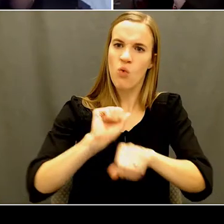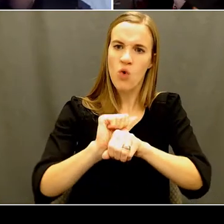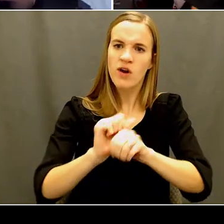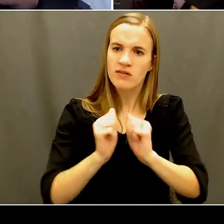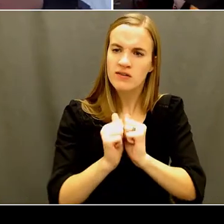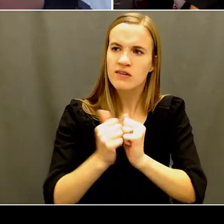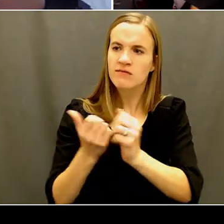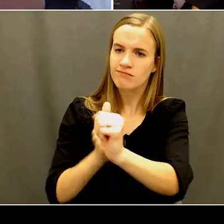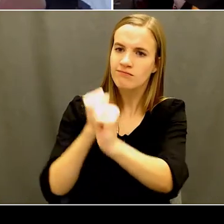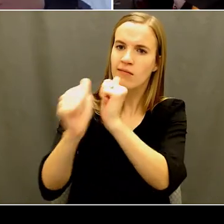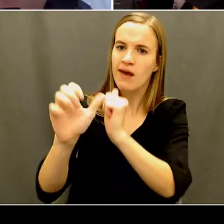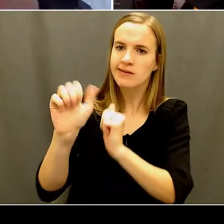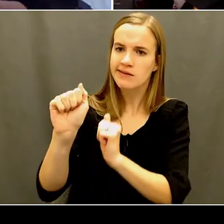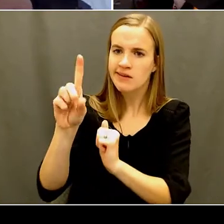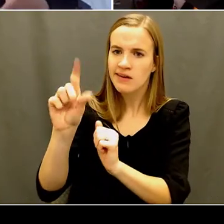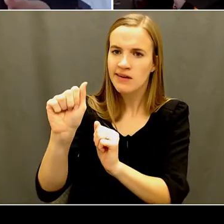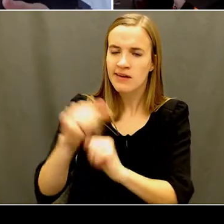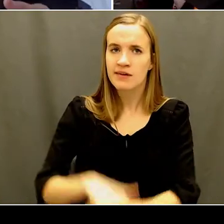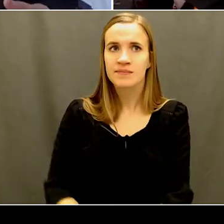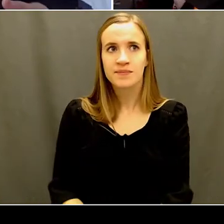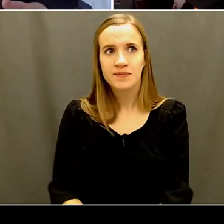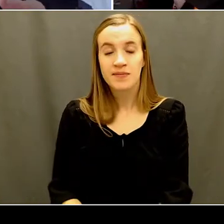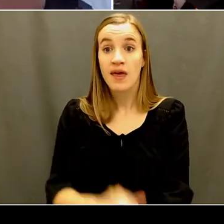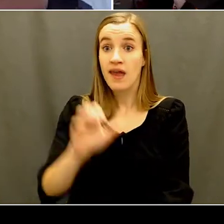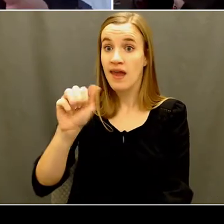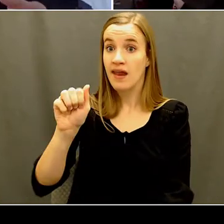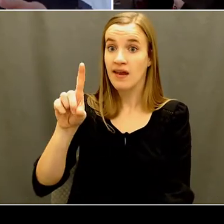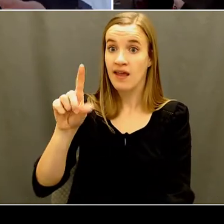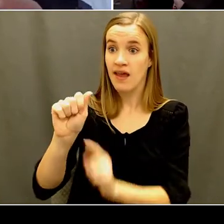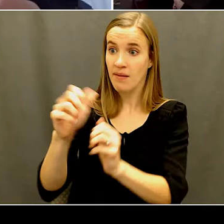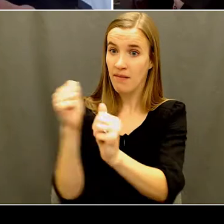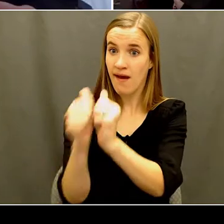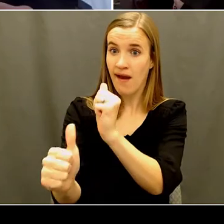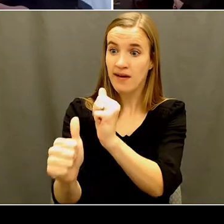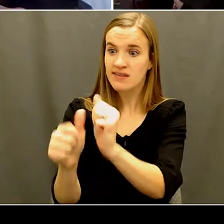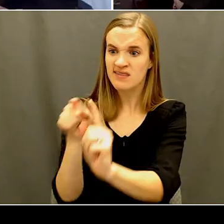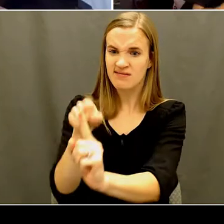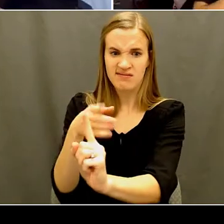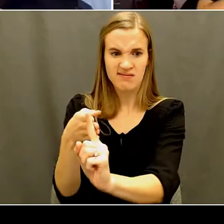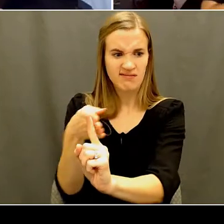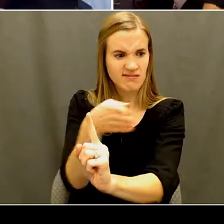about what preceded its passage, I know that people with disabilities were